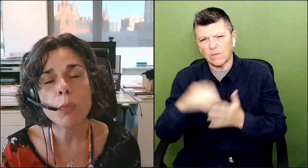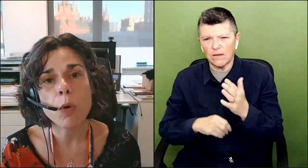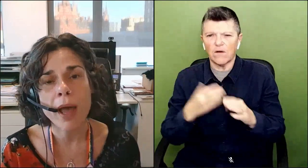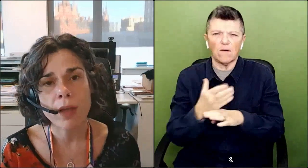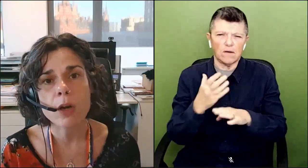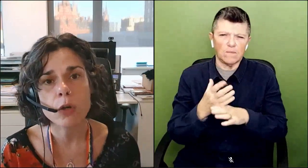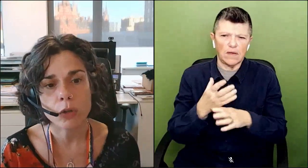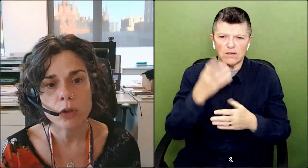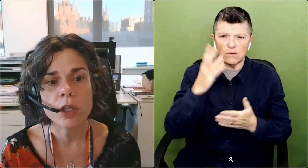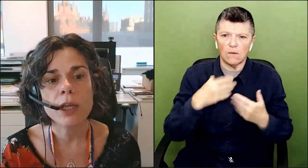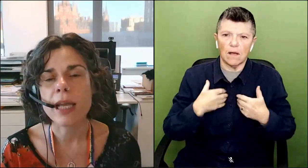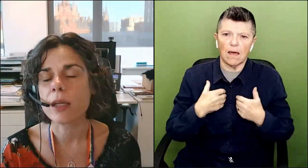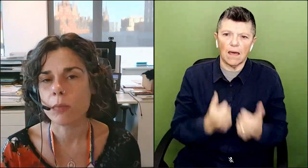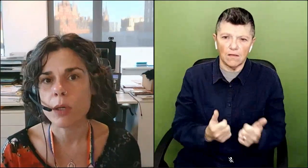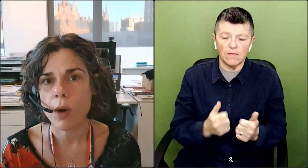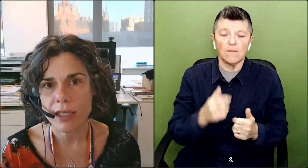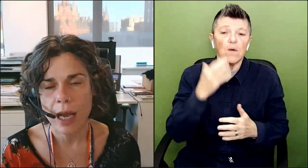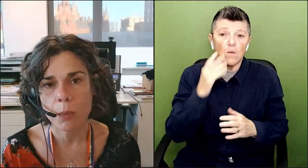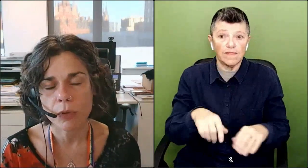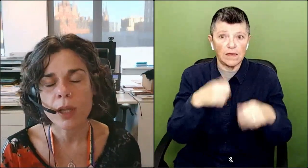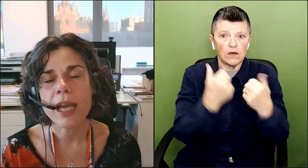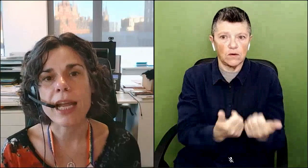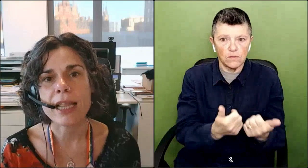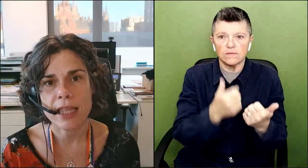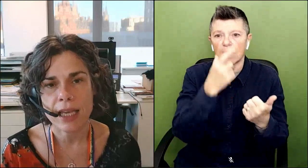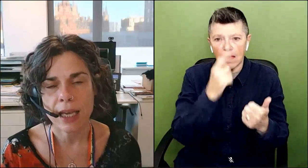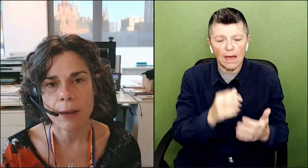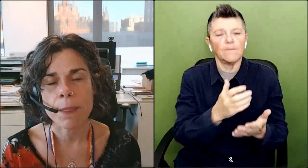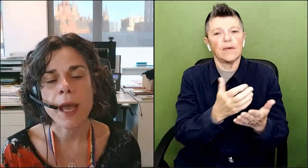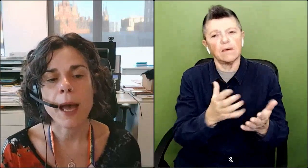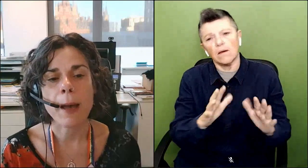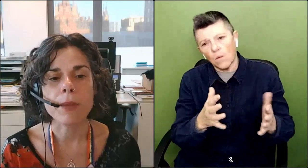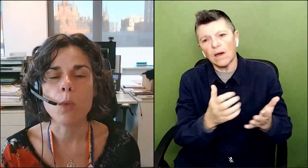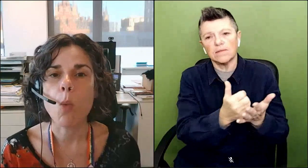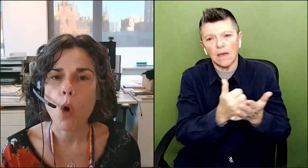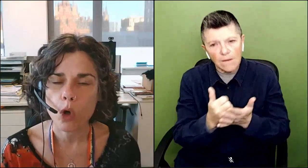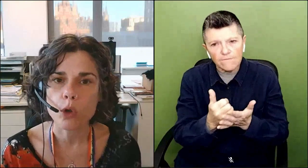But when they are good, they can be quite helpful in thinking, you know, what could